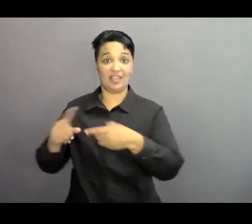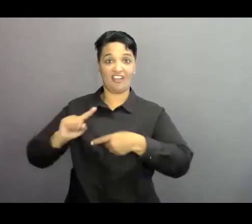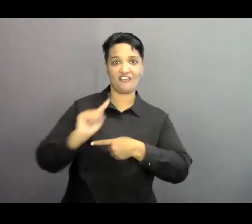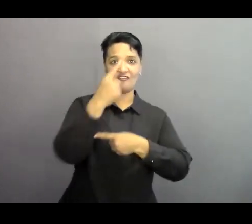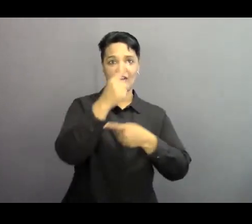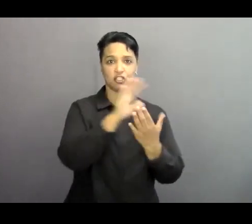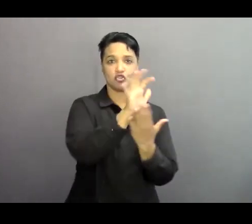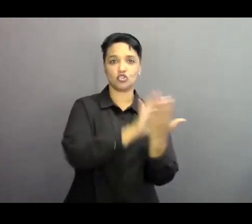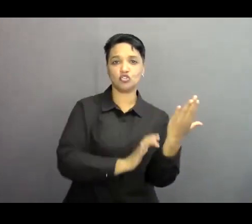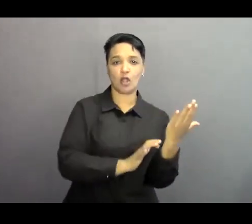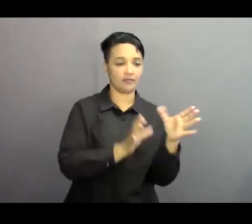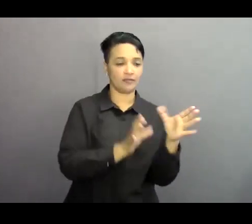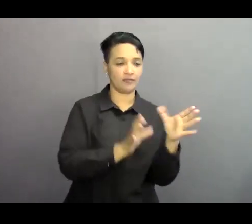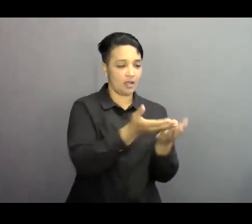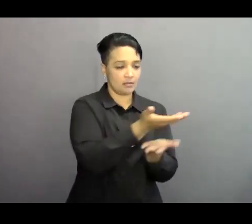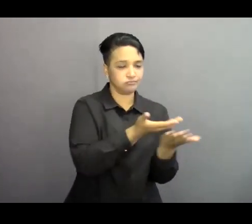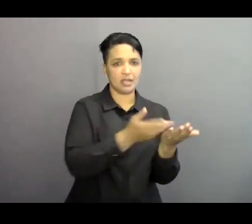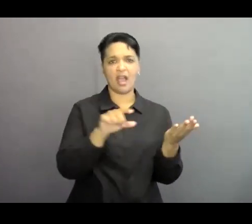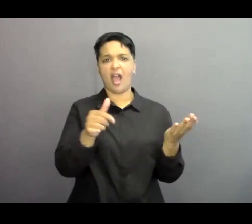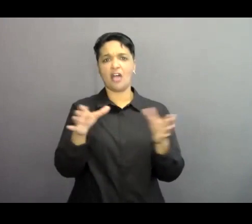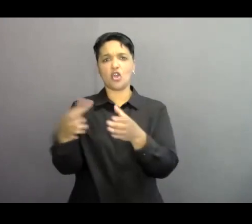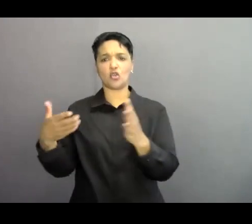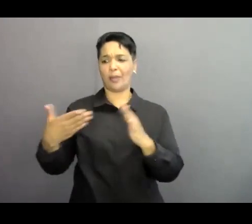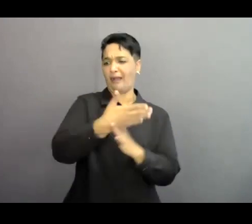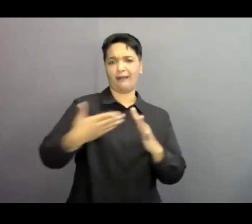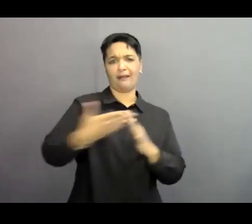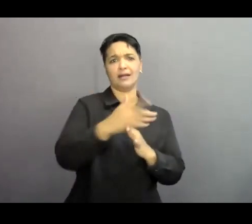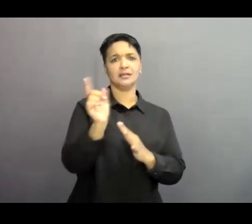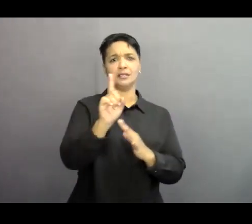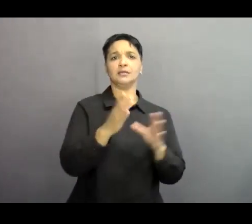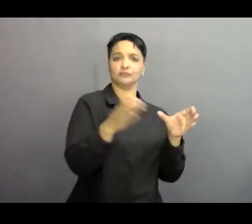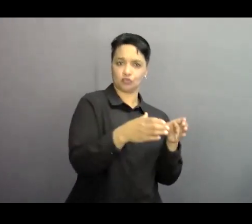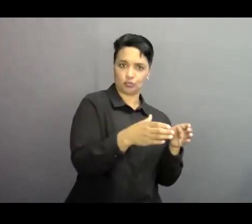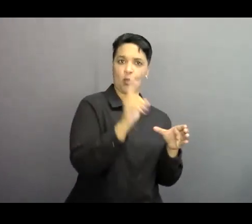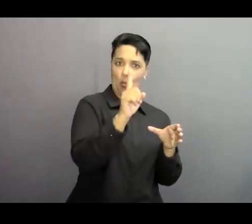too many interferences from outside forces, we are going to give one full week for the teams to